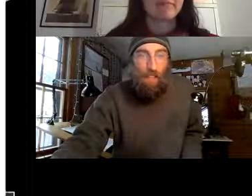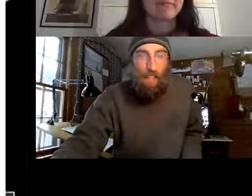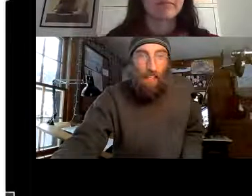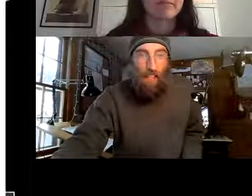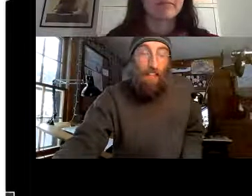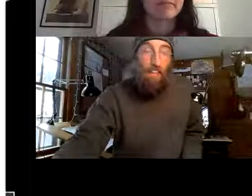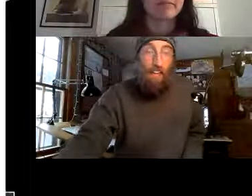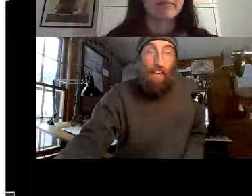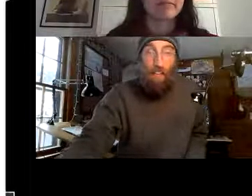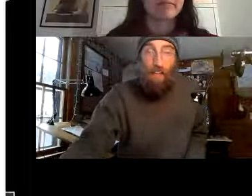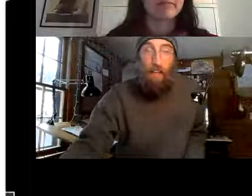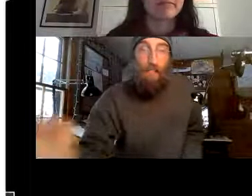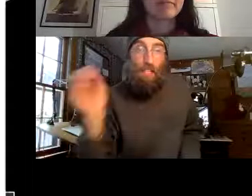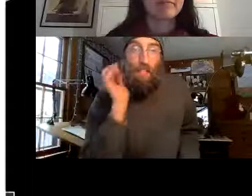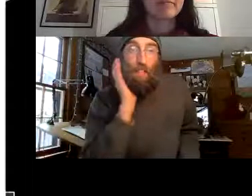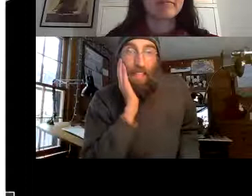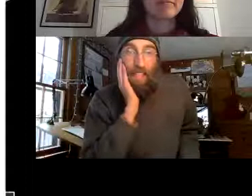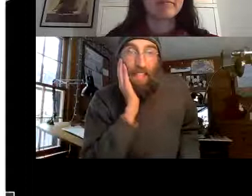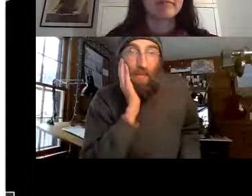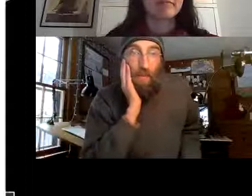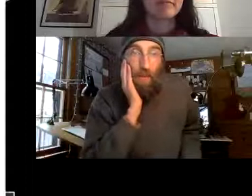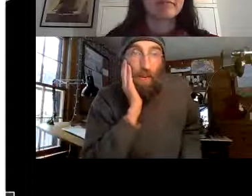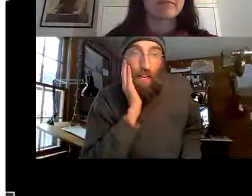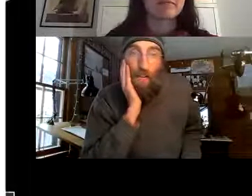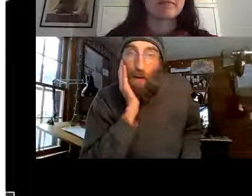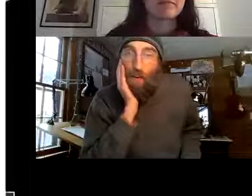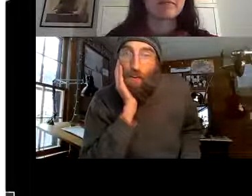particularly at least in Henniker, particularly in districts where each winter